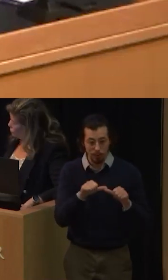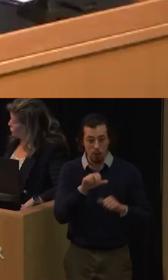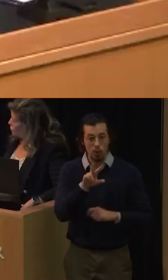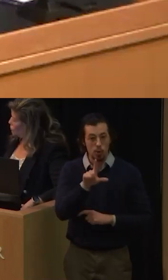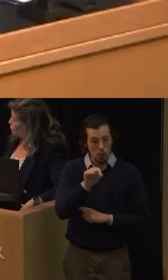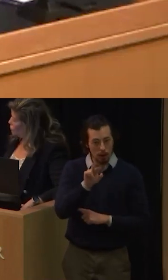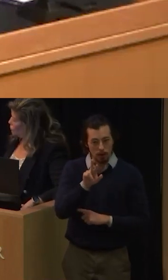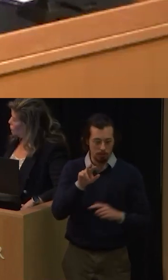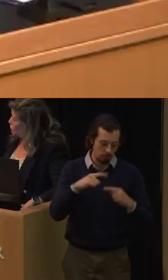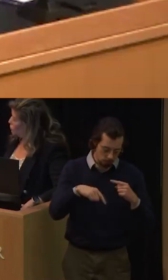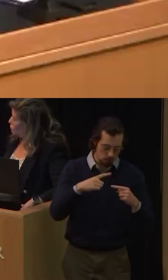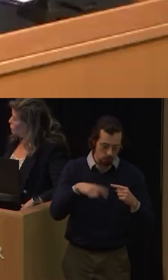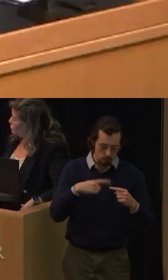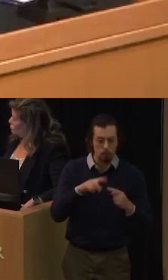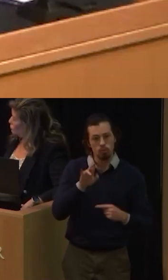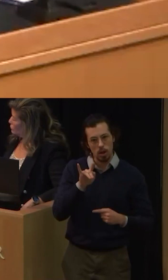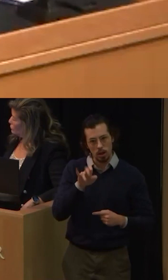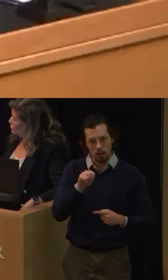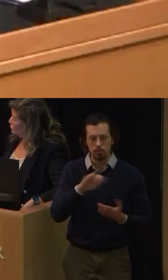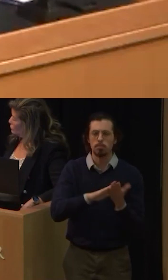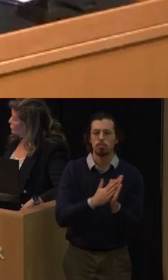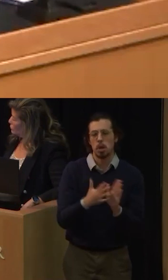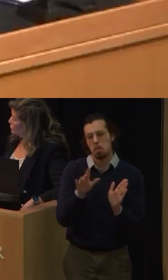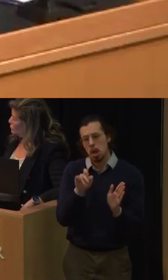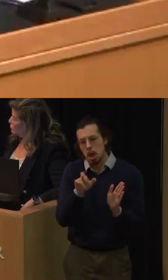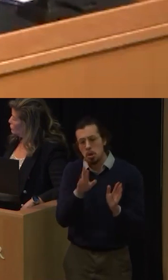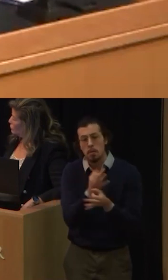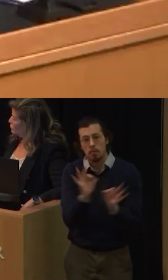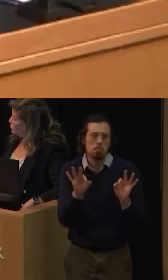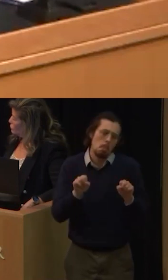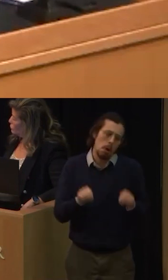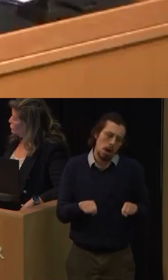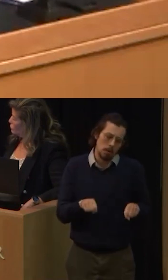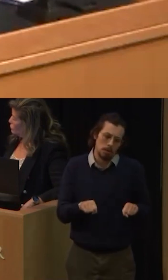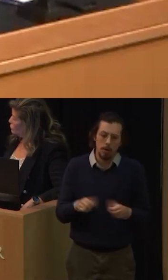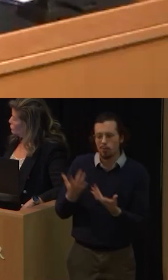and get cancer-free, potentially, according to what the data says,